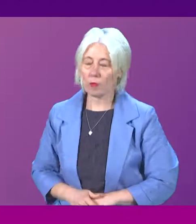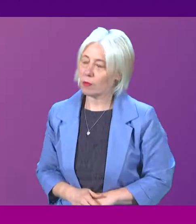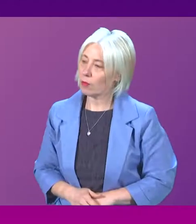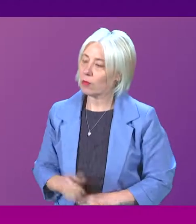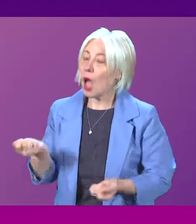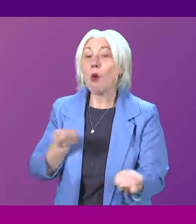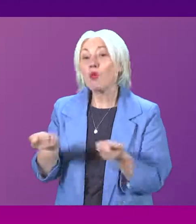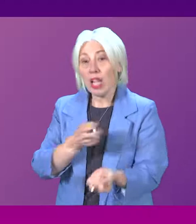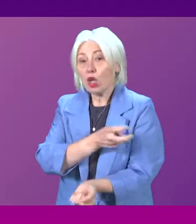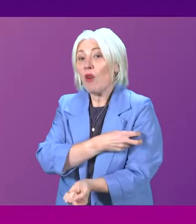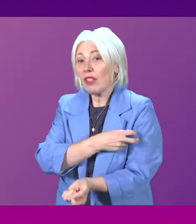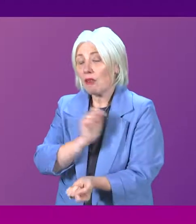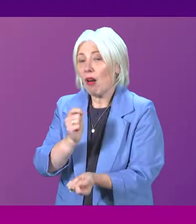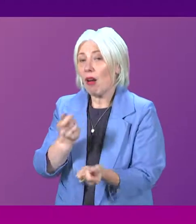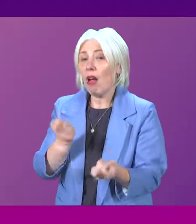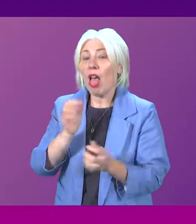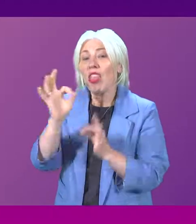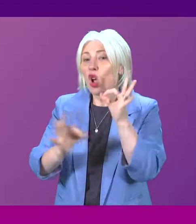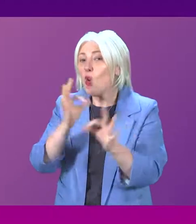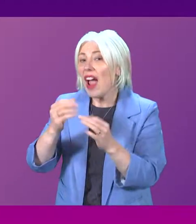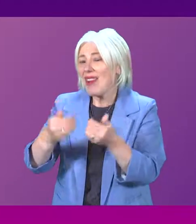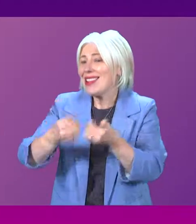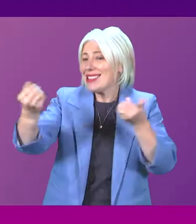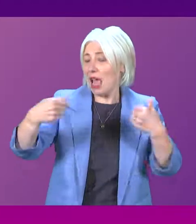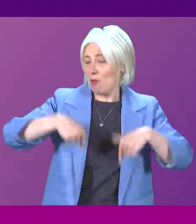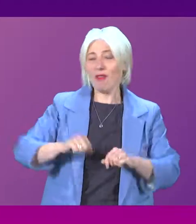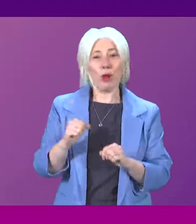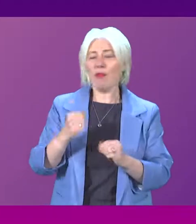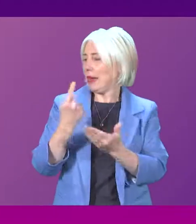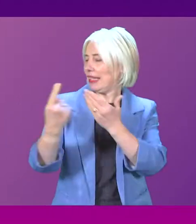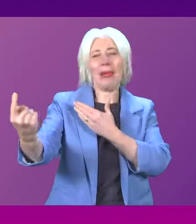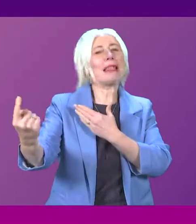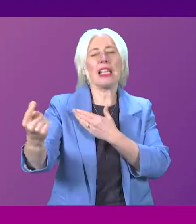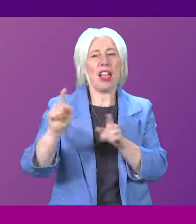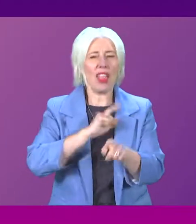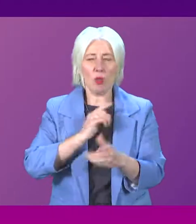The inquiry operates independently of Government, which is a key to its integrity, and in the